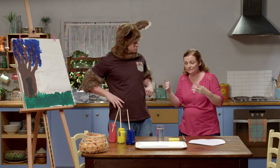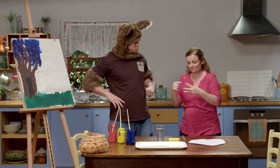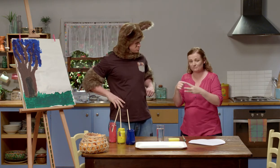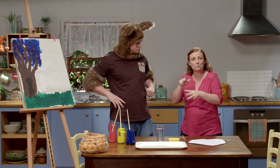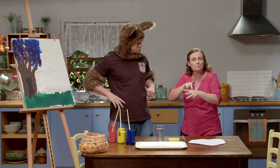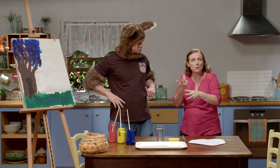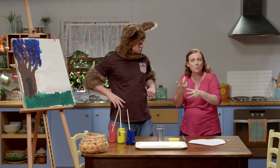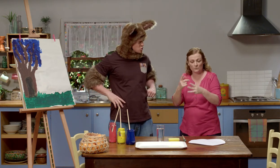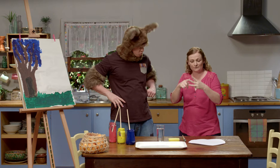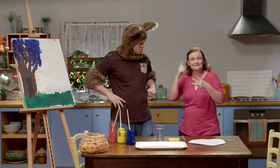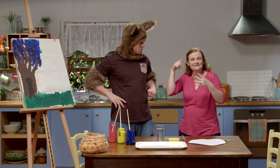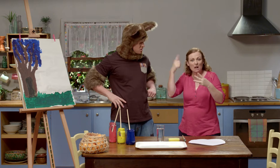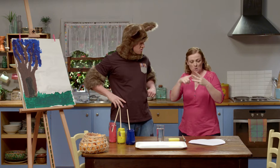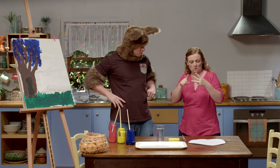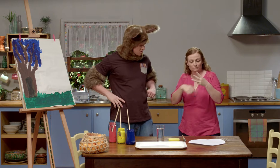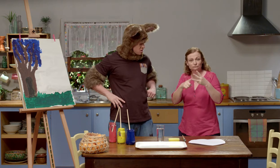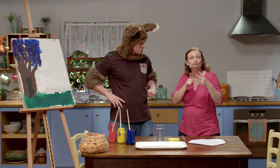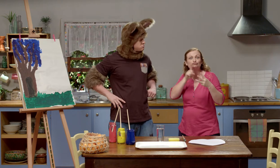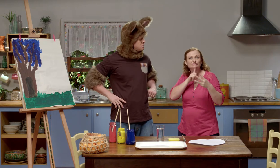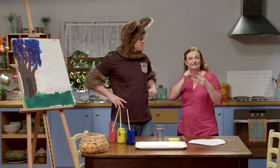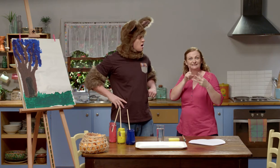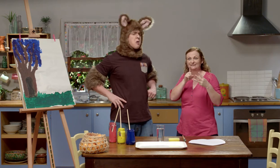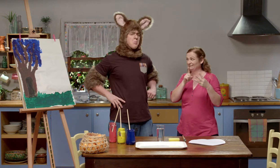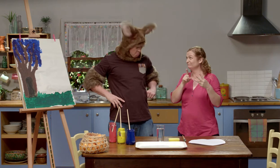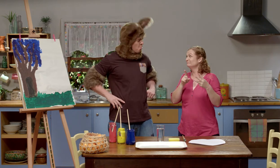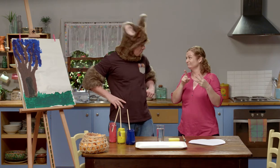The blue, the yellow, and the red.